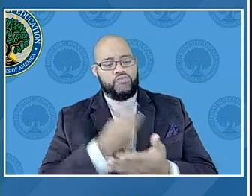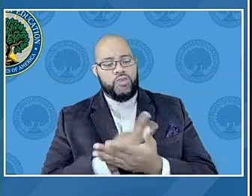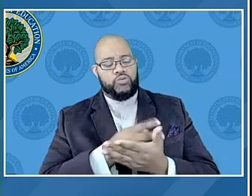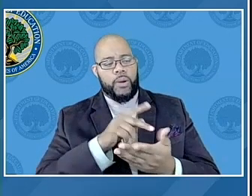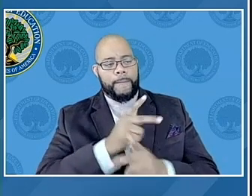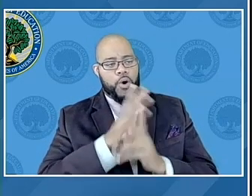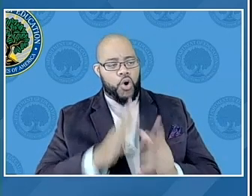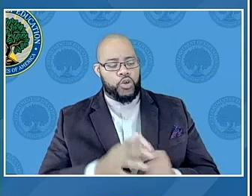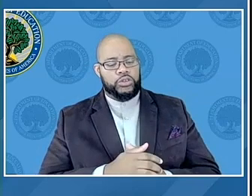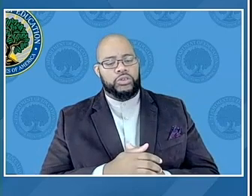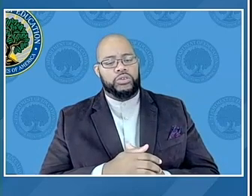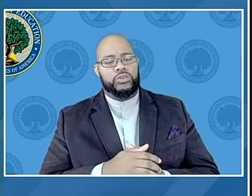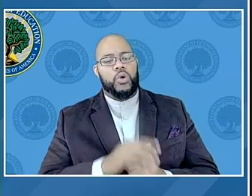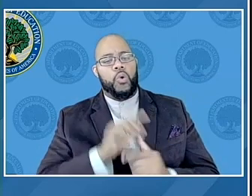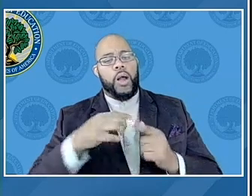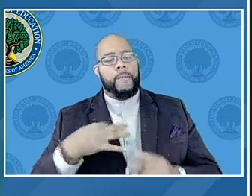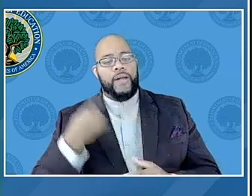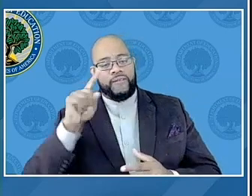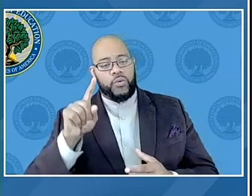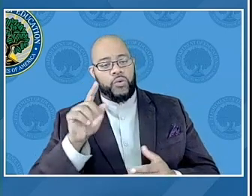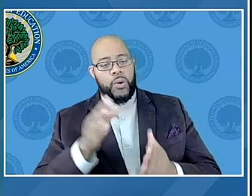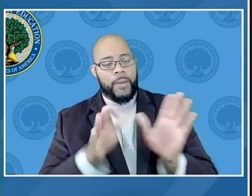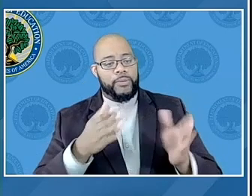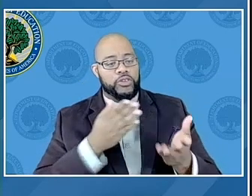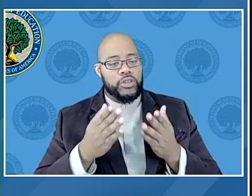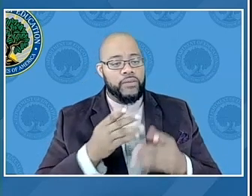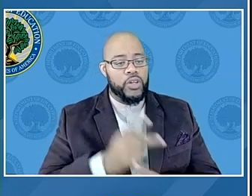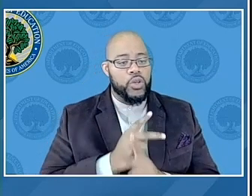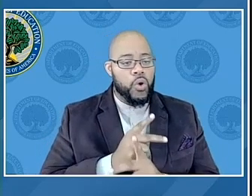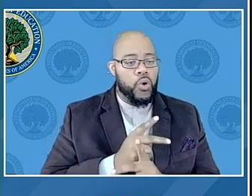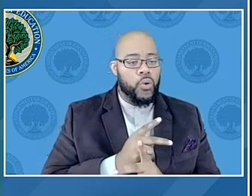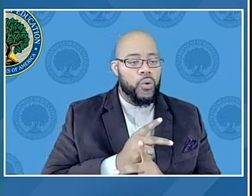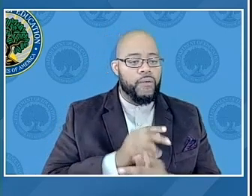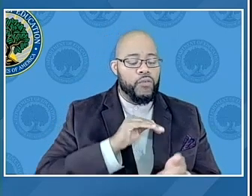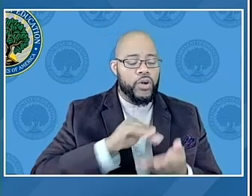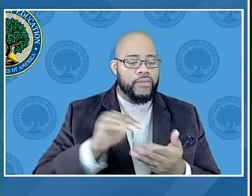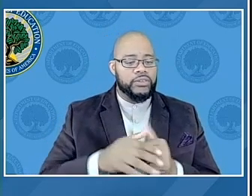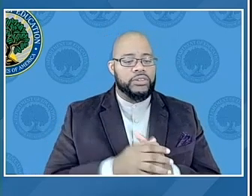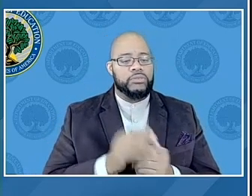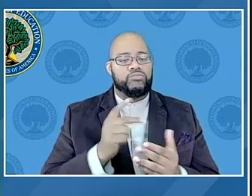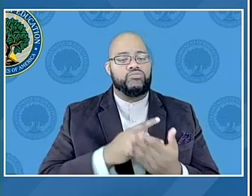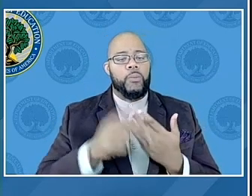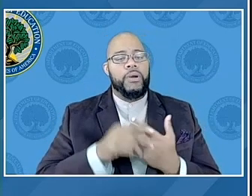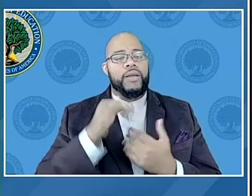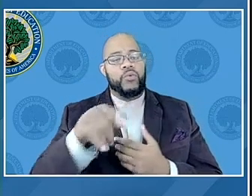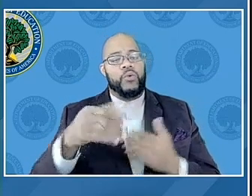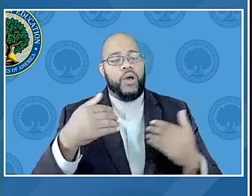When applying for the Public Service Loan Forgiveness program, if you have multiple